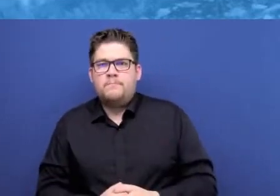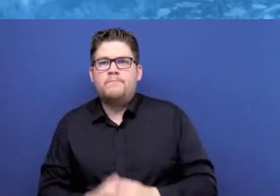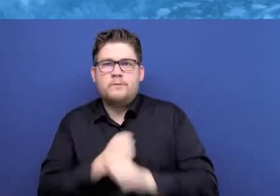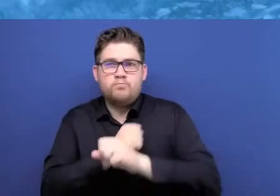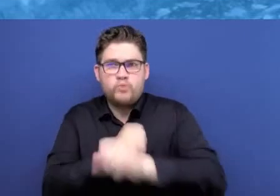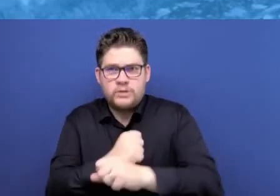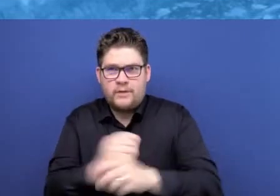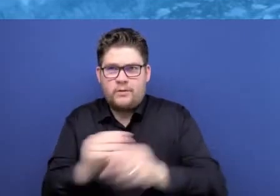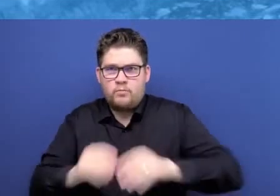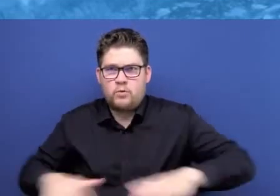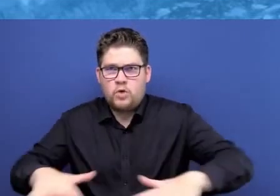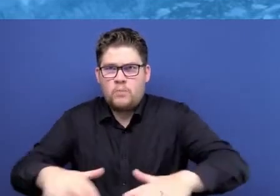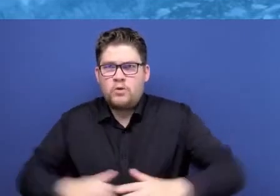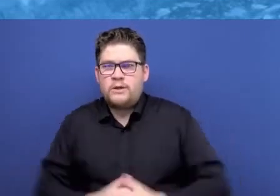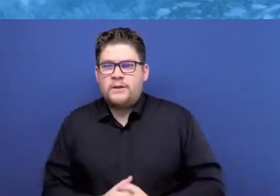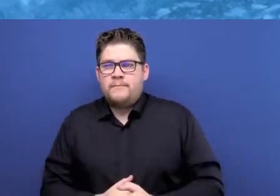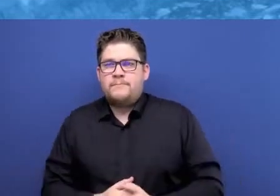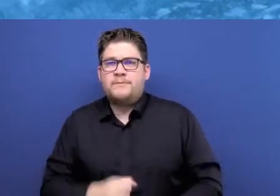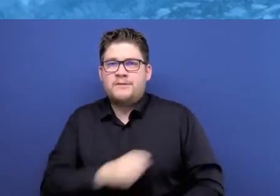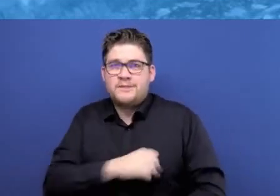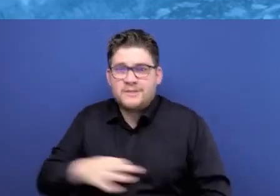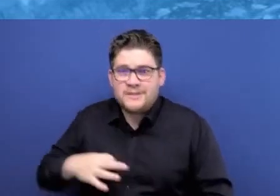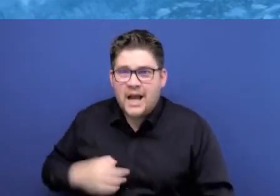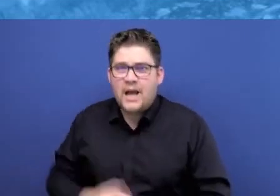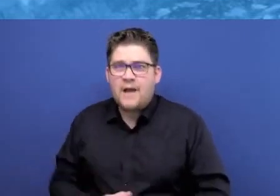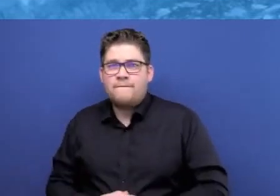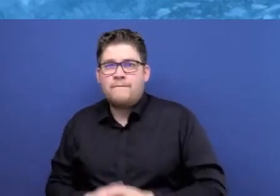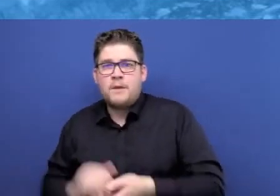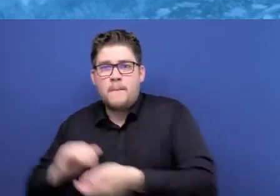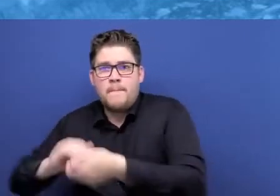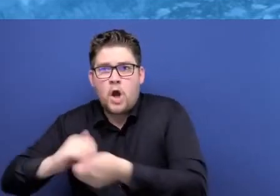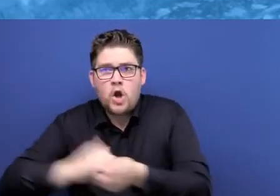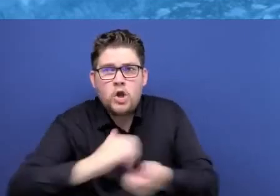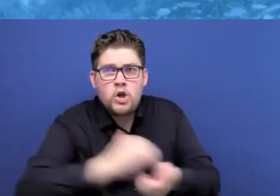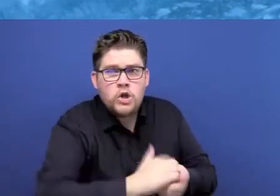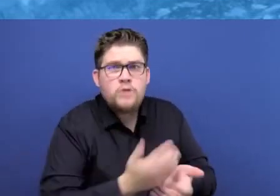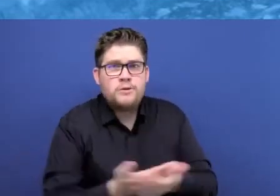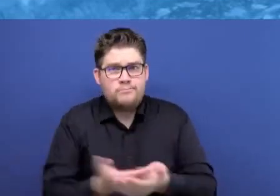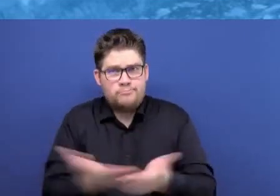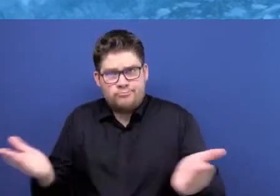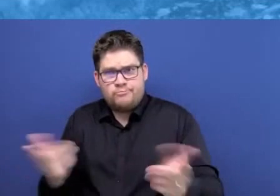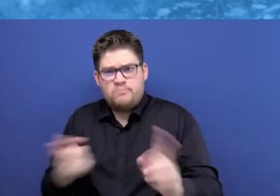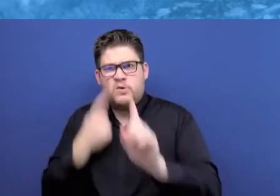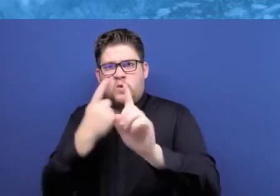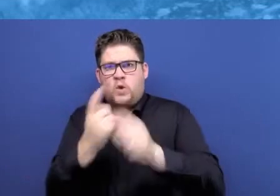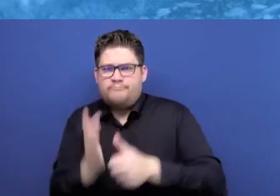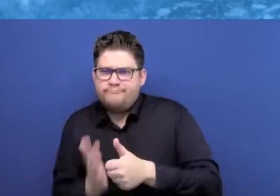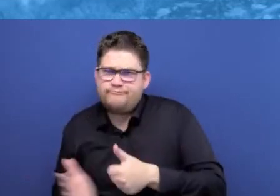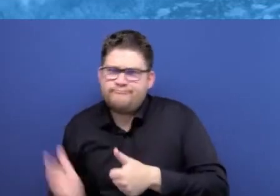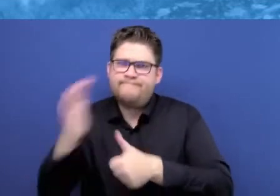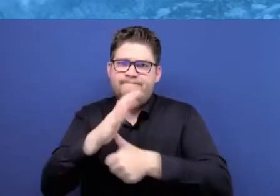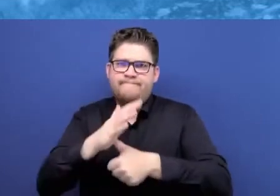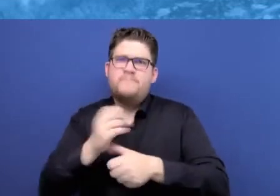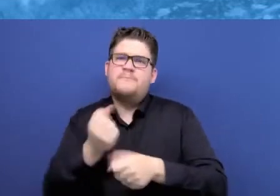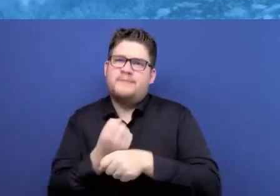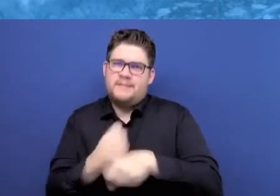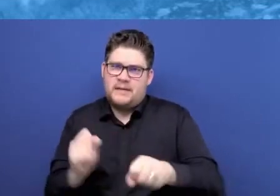goes with with the general public. And so, um, you know